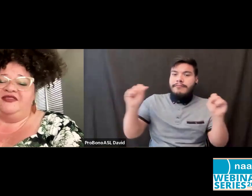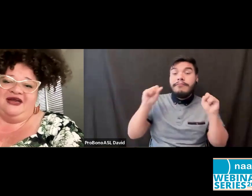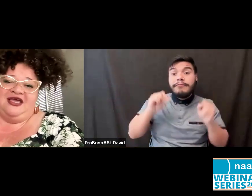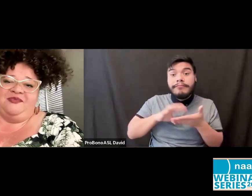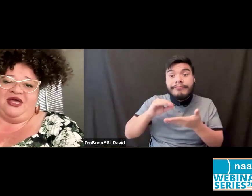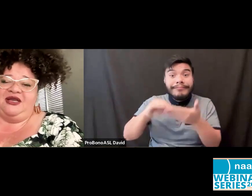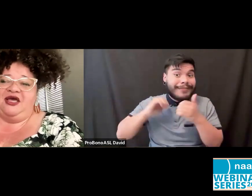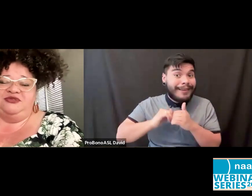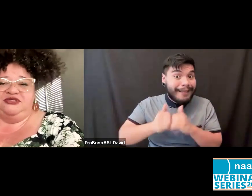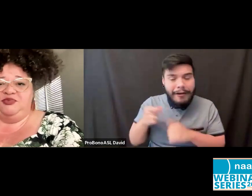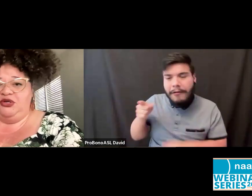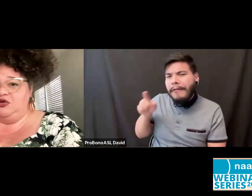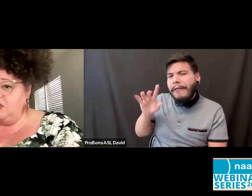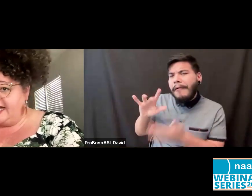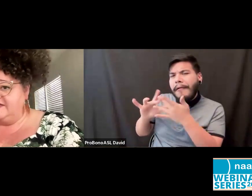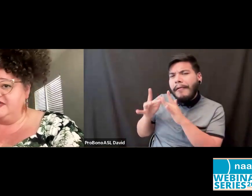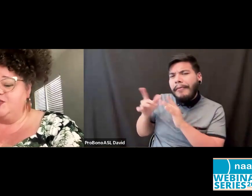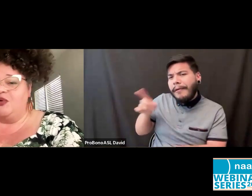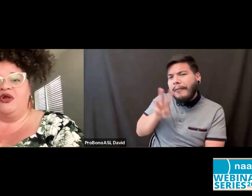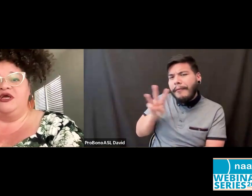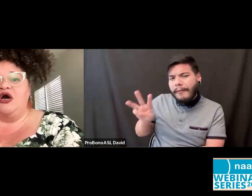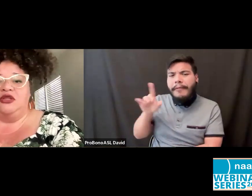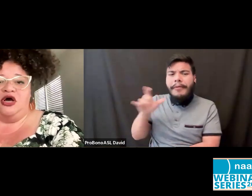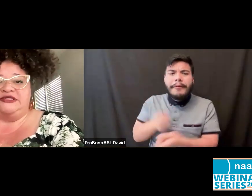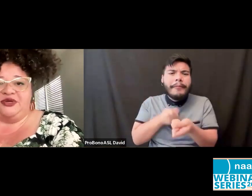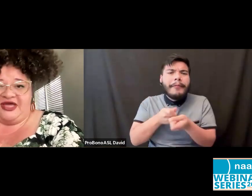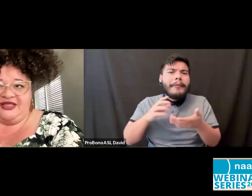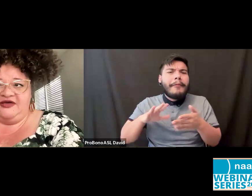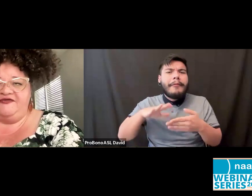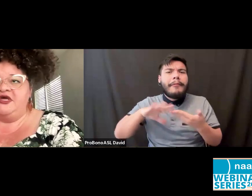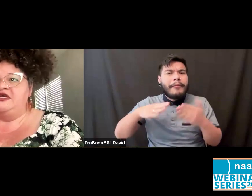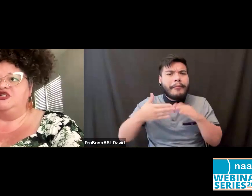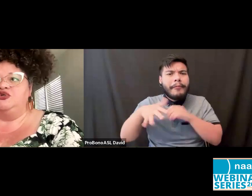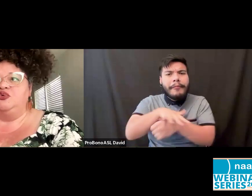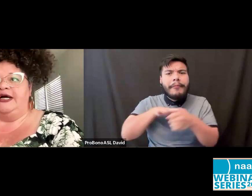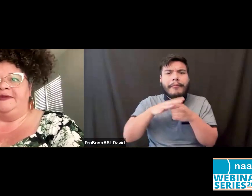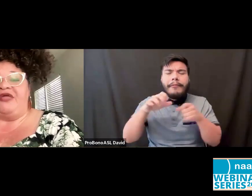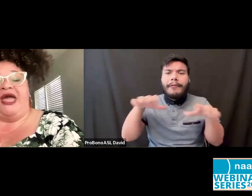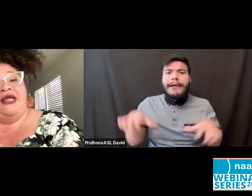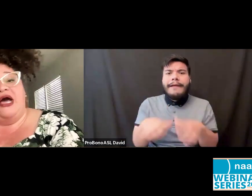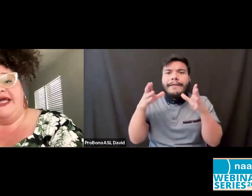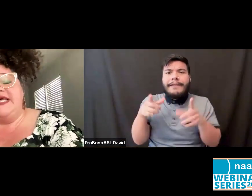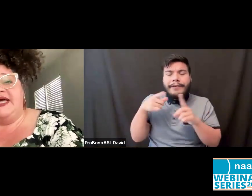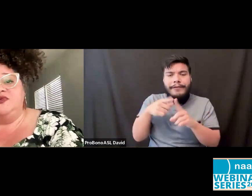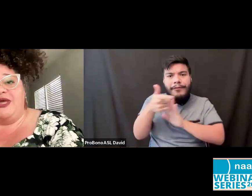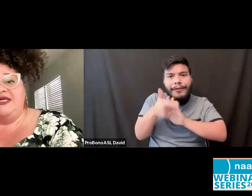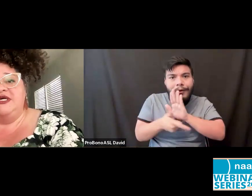That campaign helps to support local activists who are working on laws where they live to add height and weight